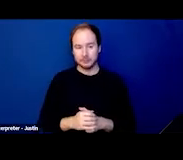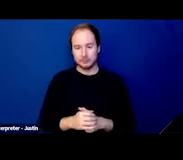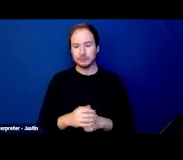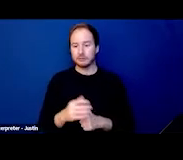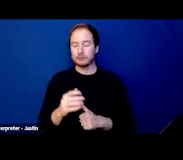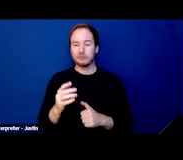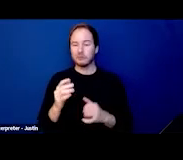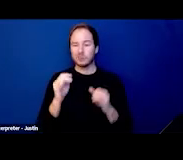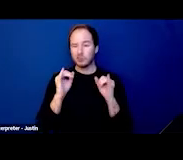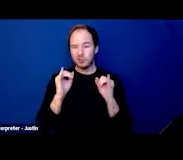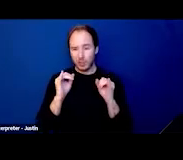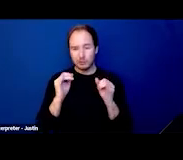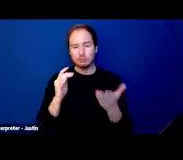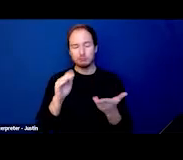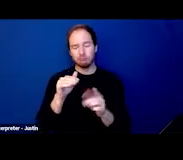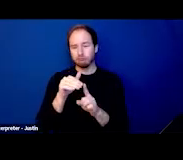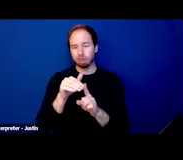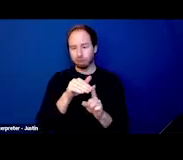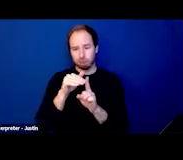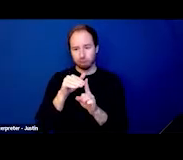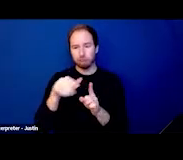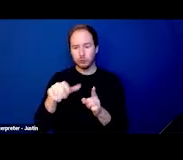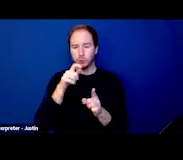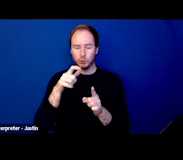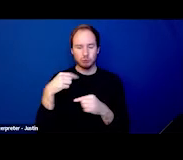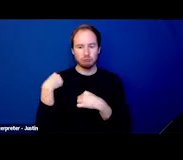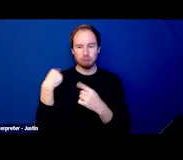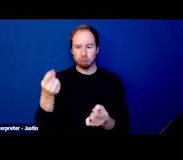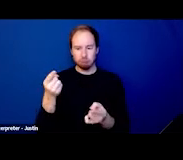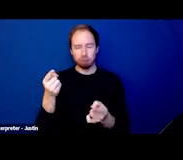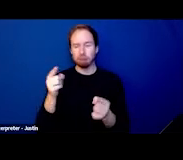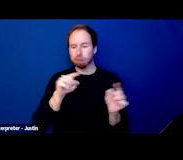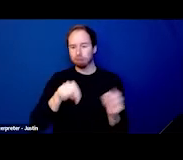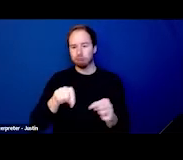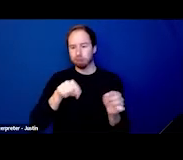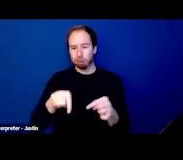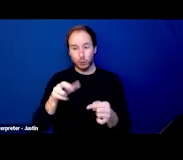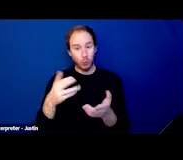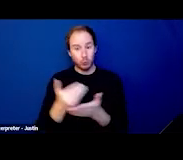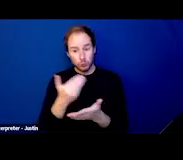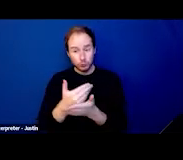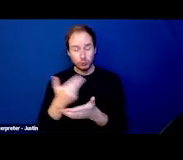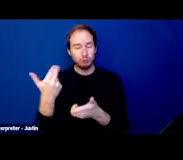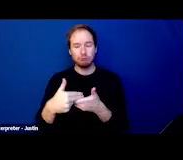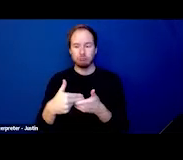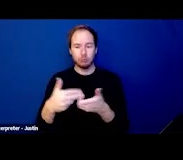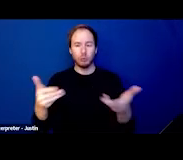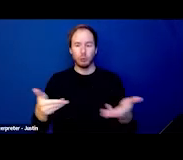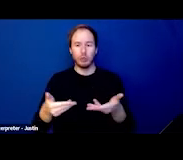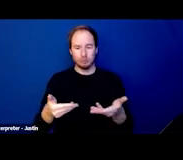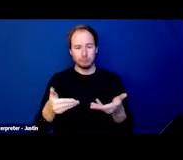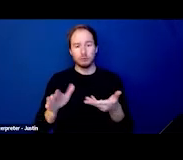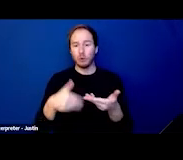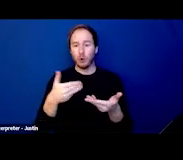just as a reminder for those who have been joining us and a welcome if you are new, all the participant lines today are muted